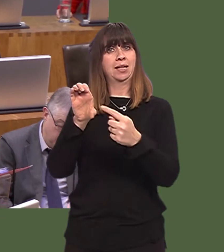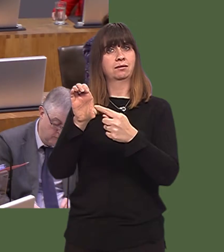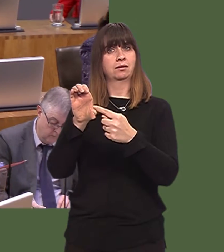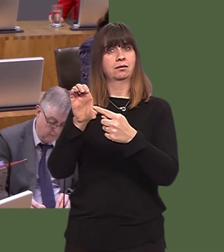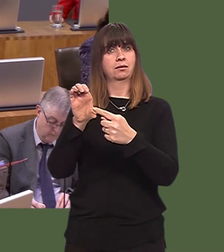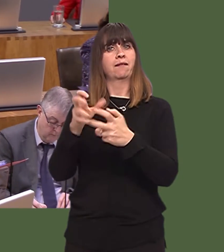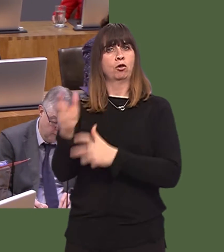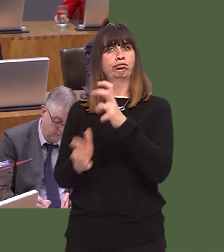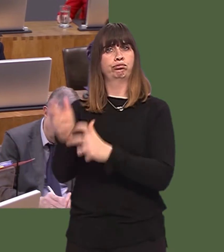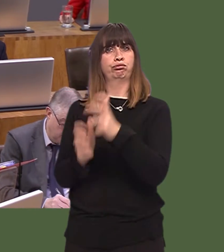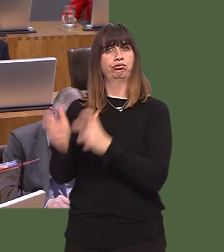gives effect to the courtís judgment.